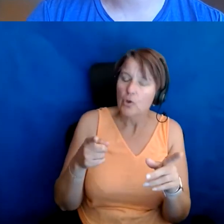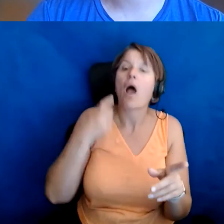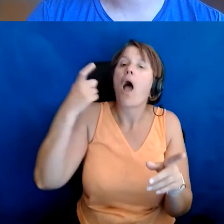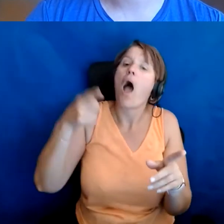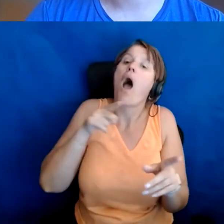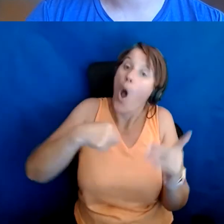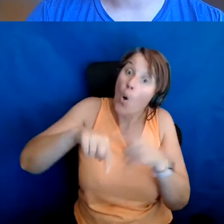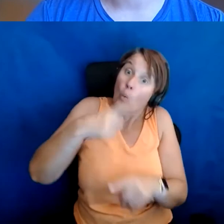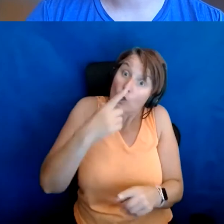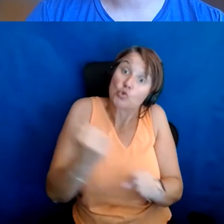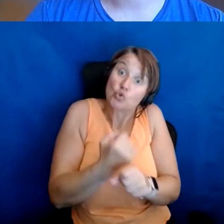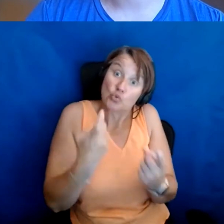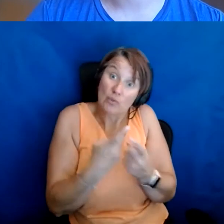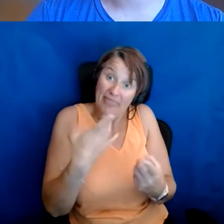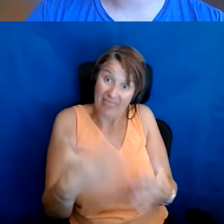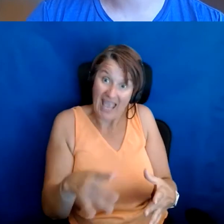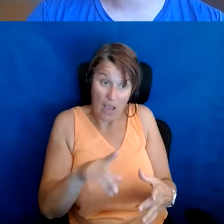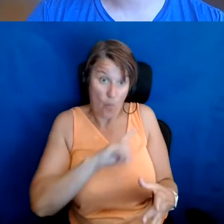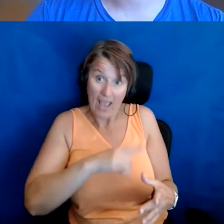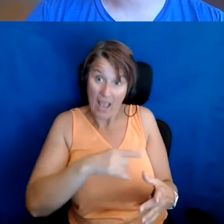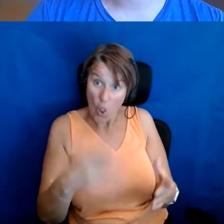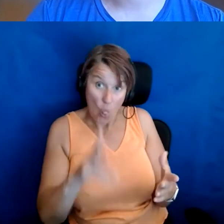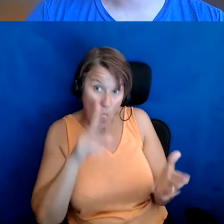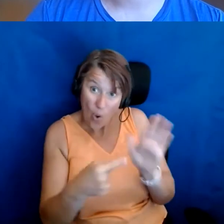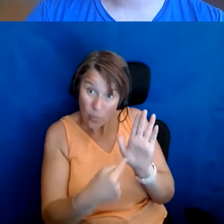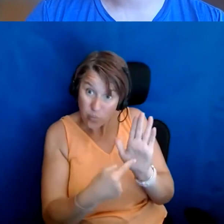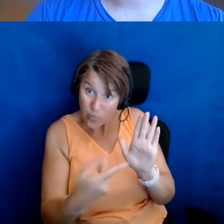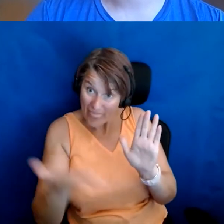there you know that life had been there before it can happen again.